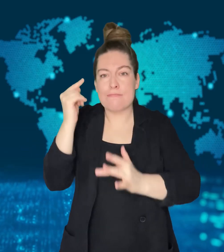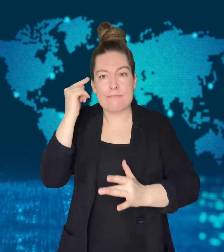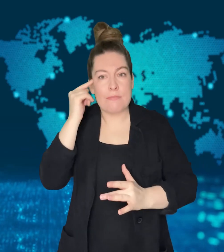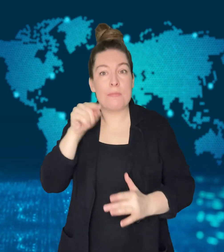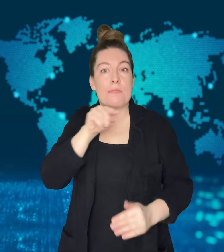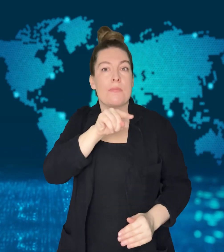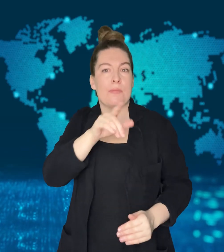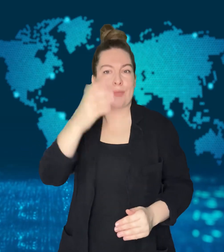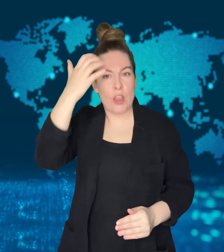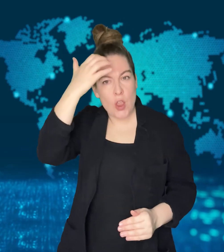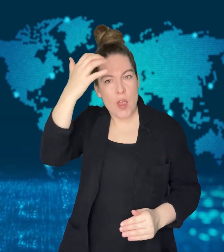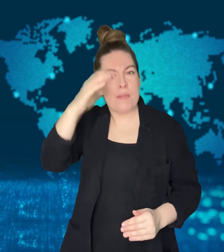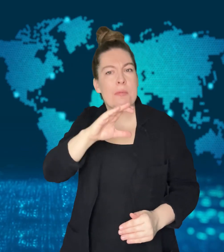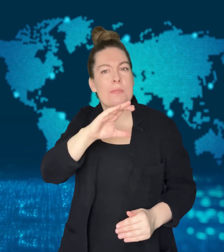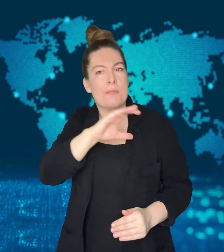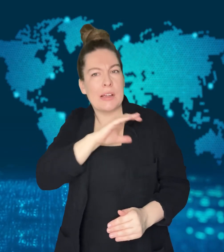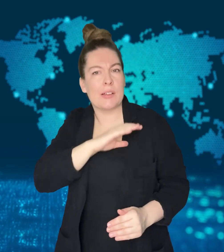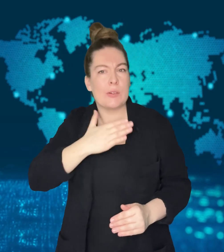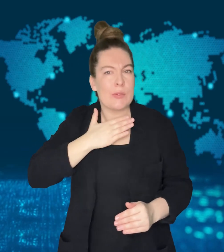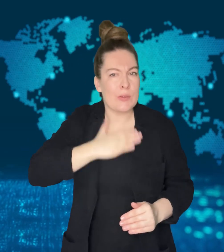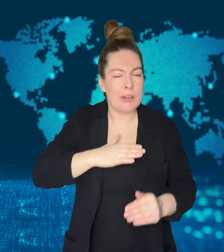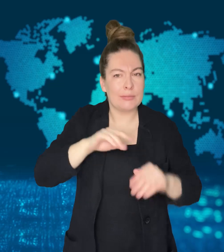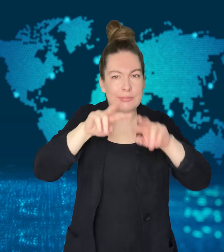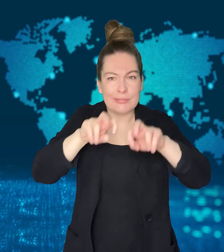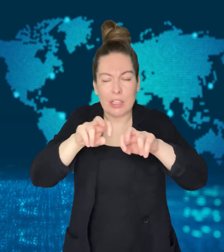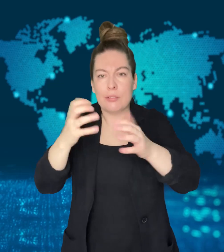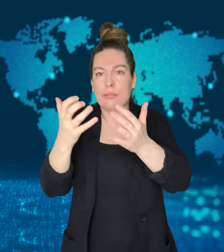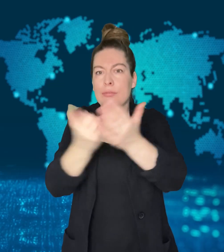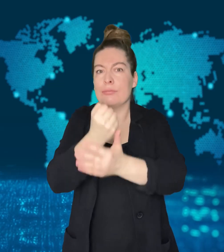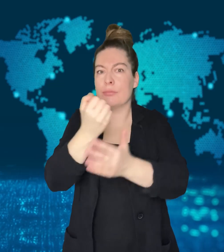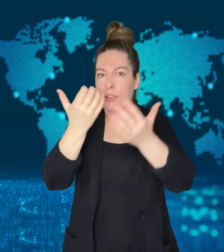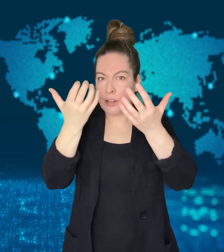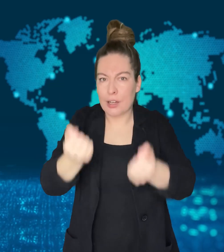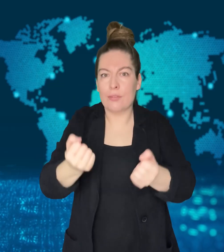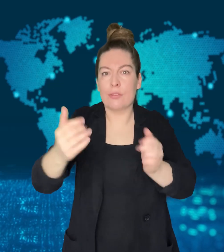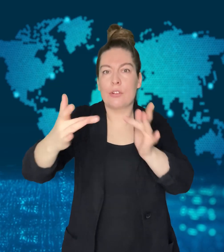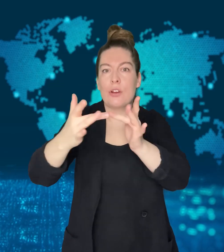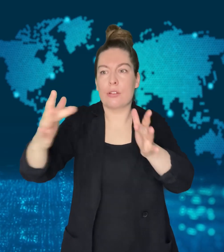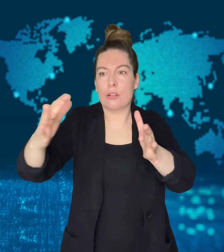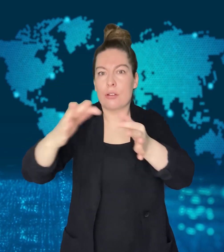larger networks since it's possible